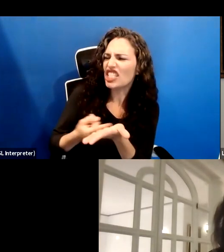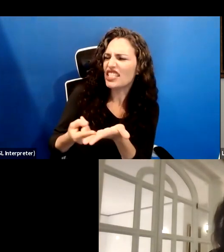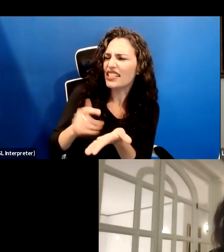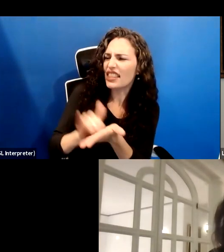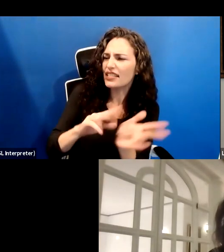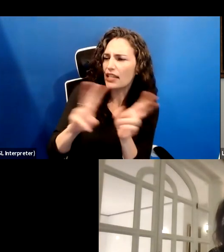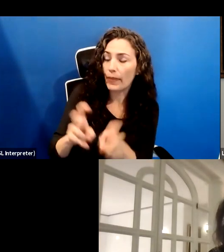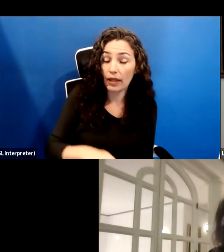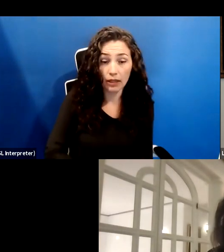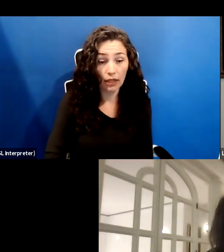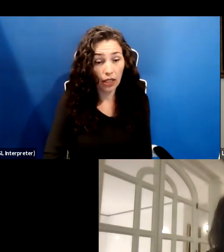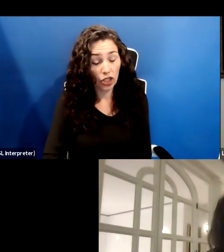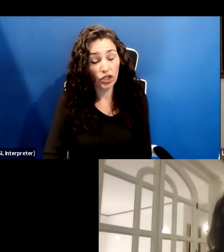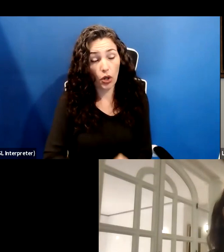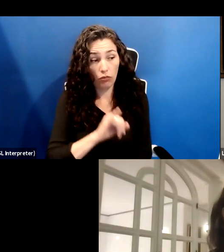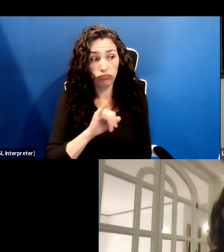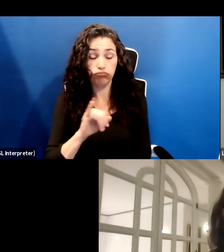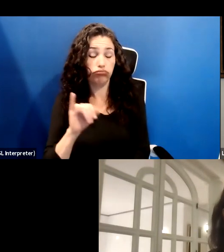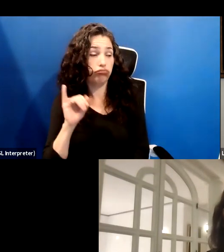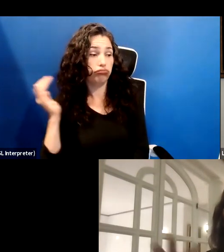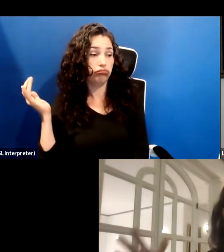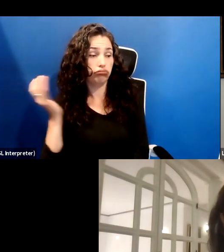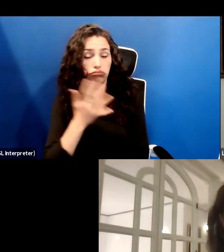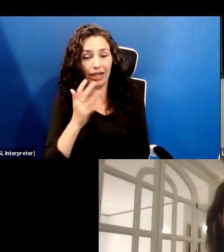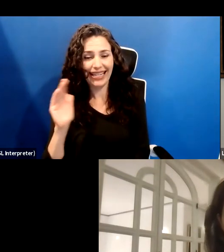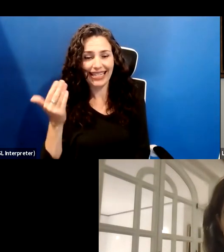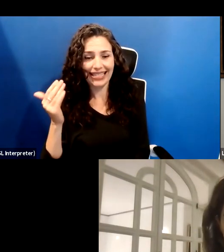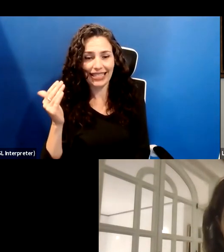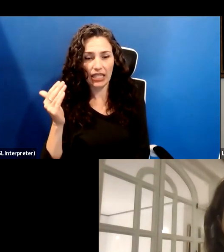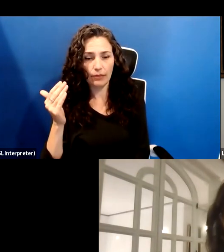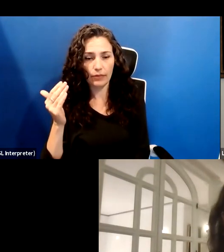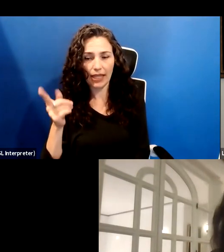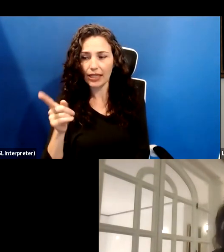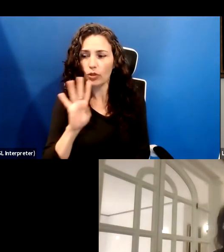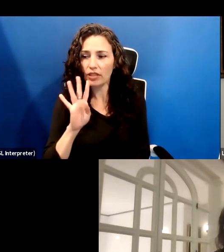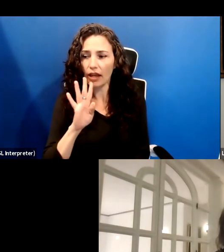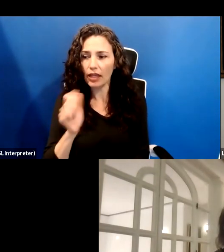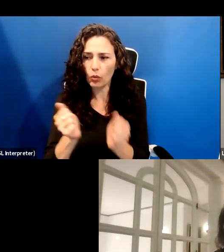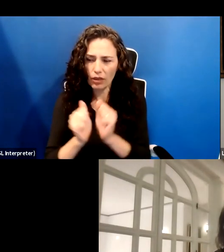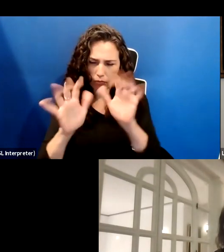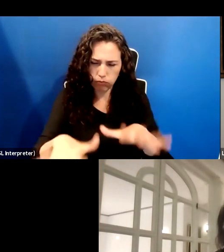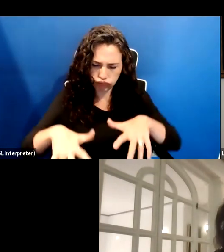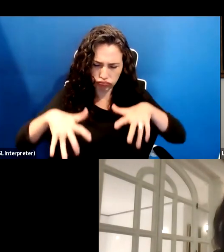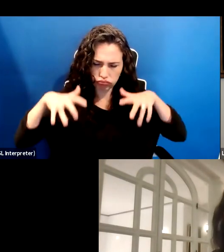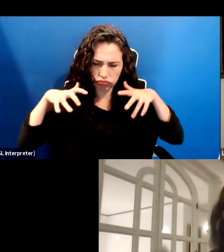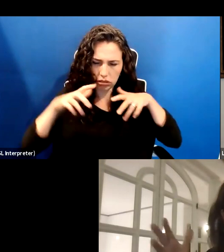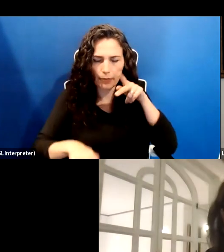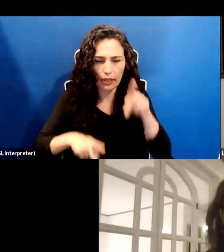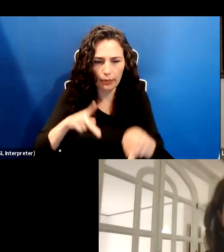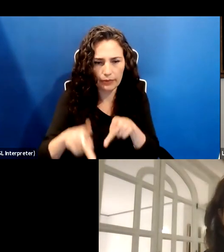that he was having those conversations with auditoriums of people. I could tell you that I was never a part of a conversation